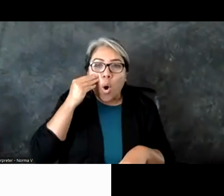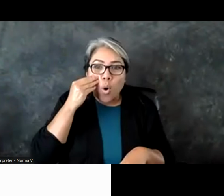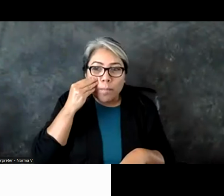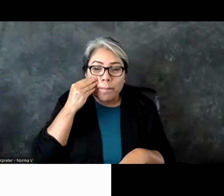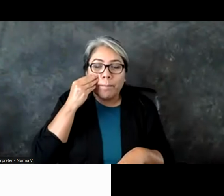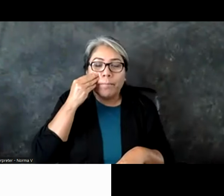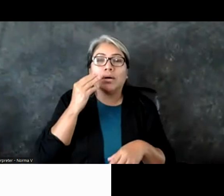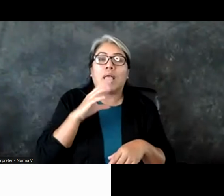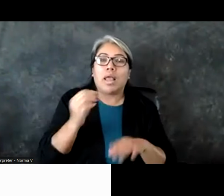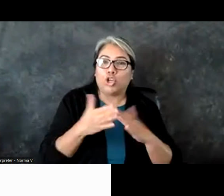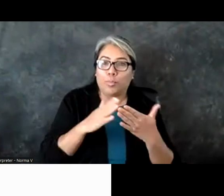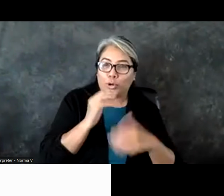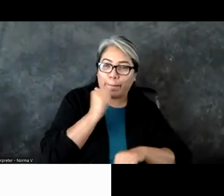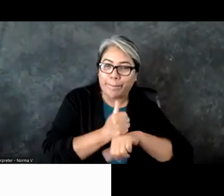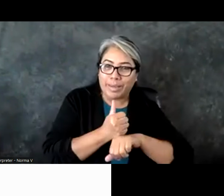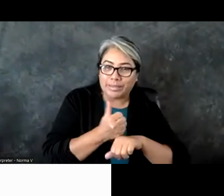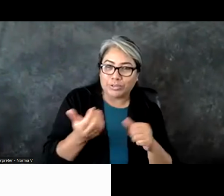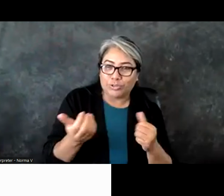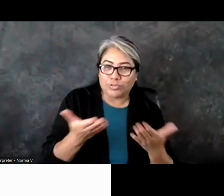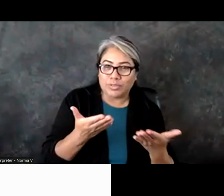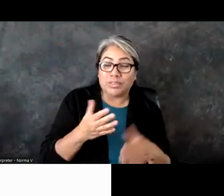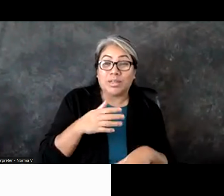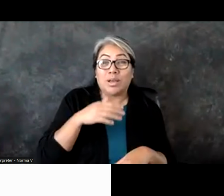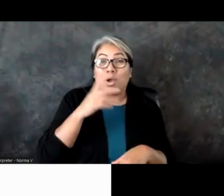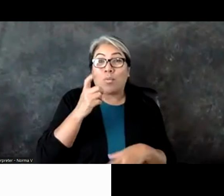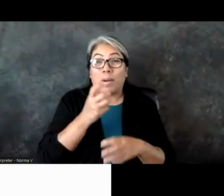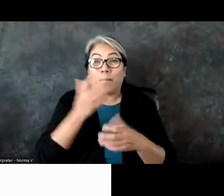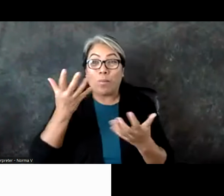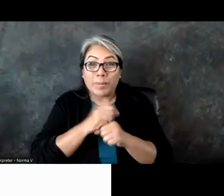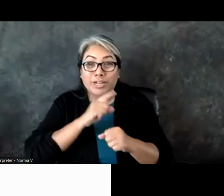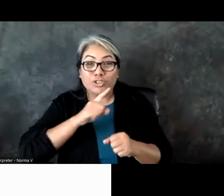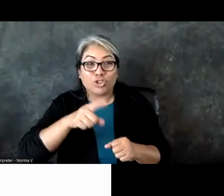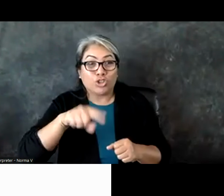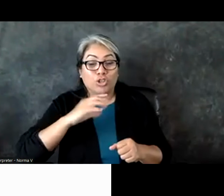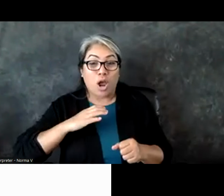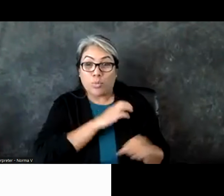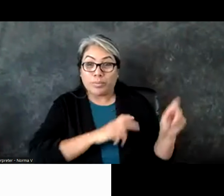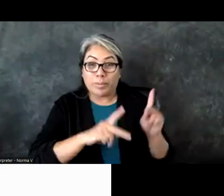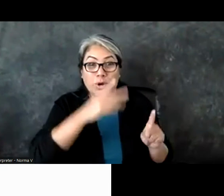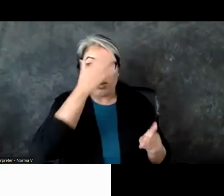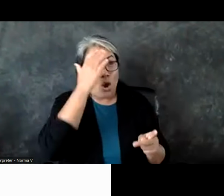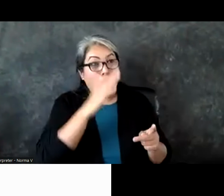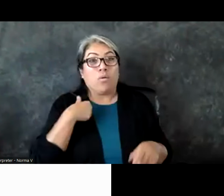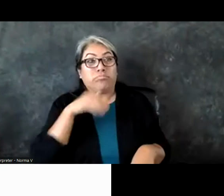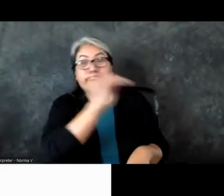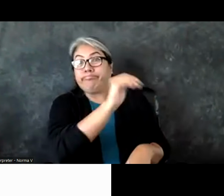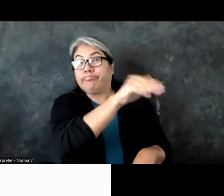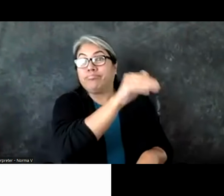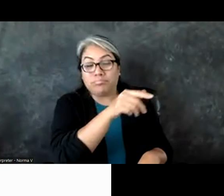anymore. But there is still a train moving with funding for home and community based services. We need too make